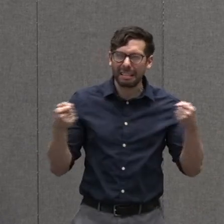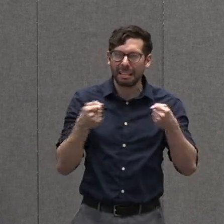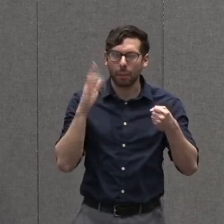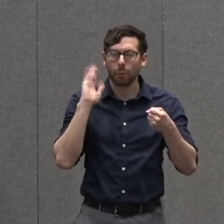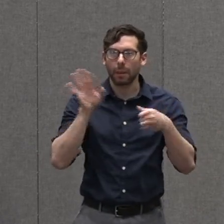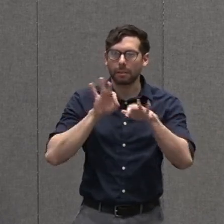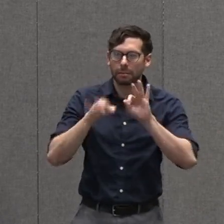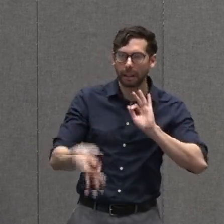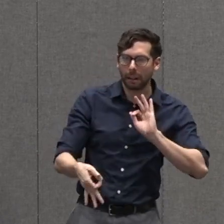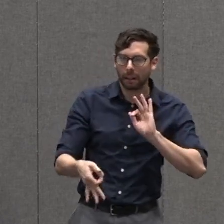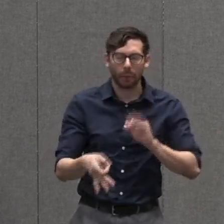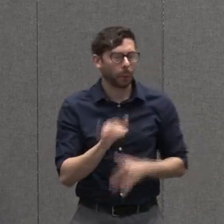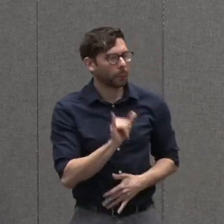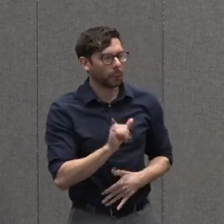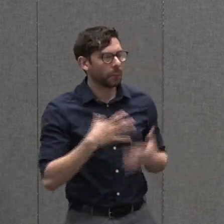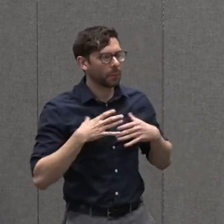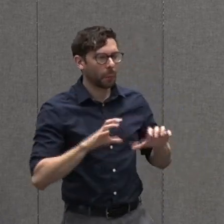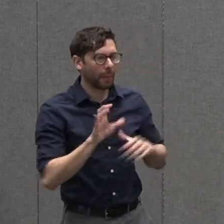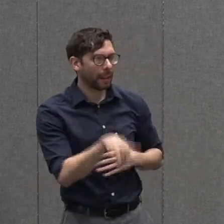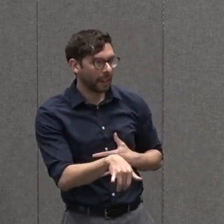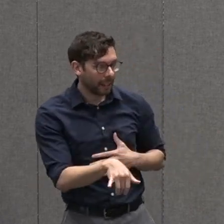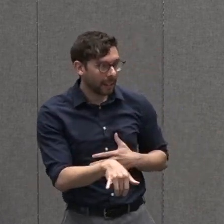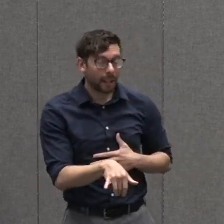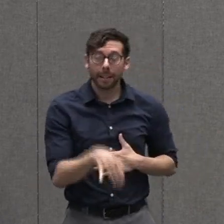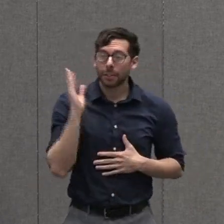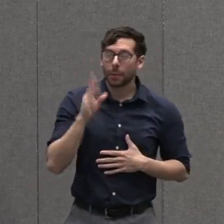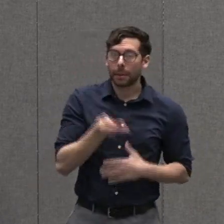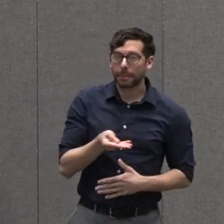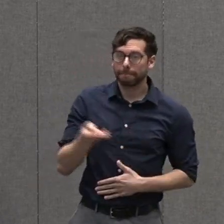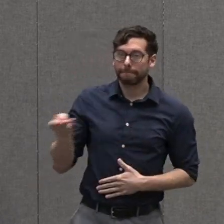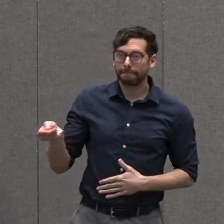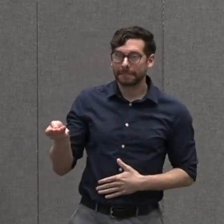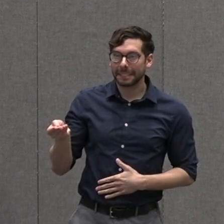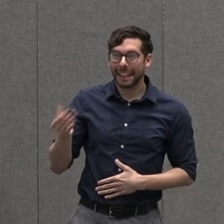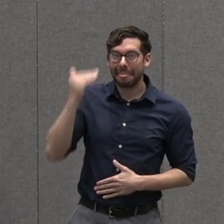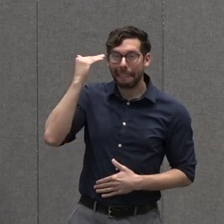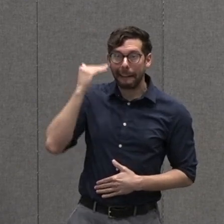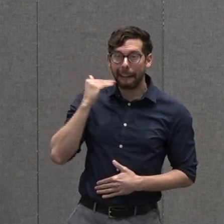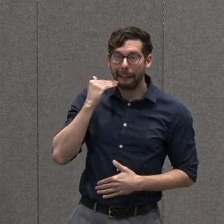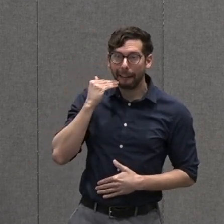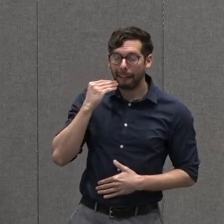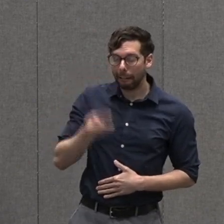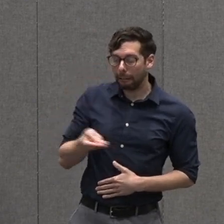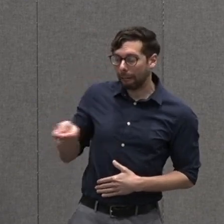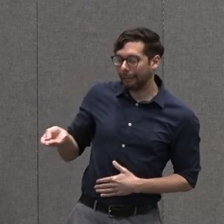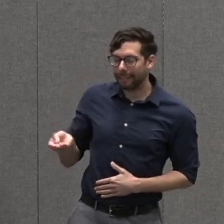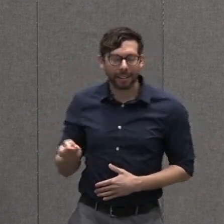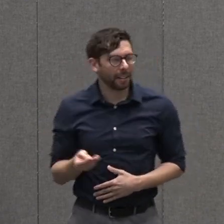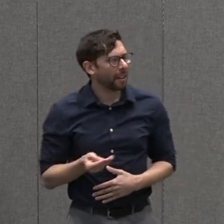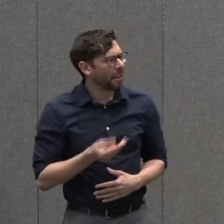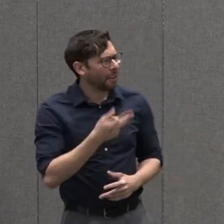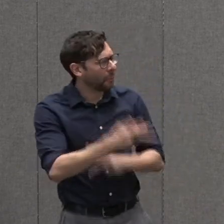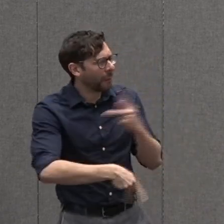So I'll give you the head end, again. Okay, all right wow, and what kind of snake was this? This was the same snake,